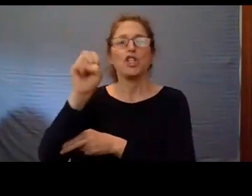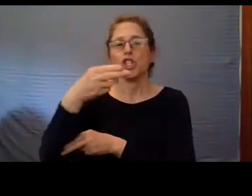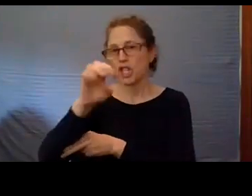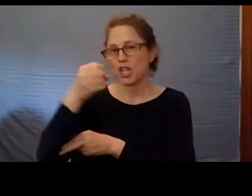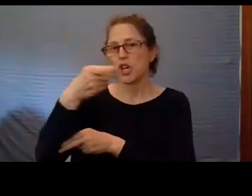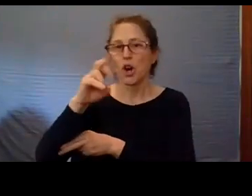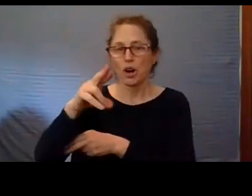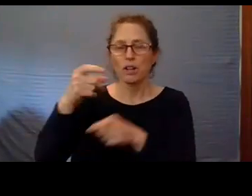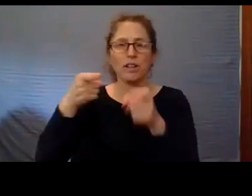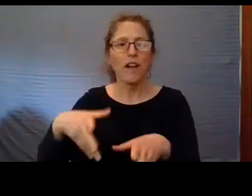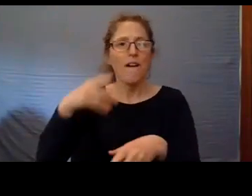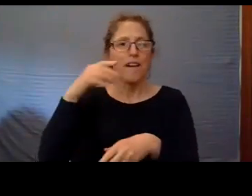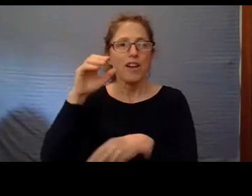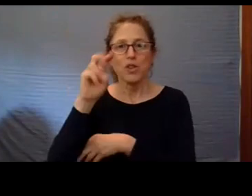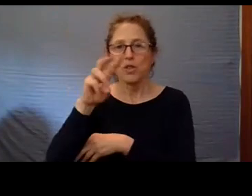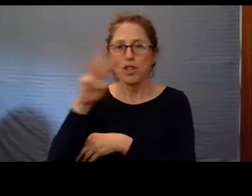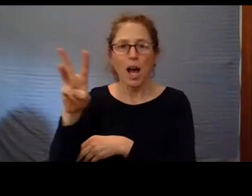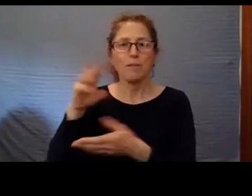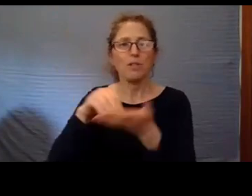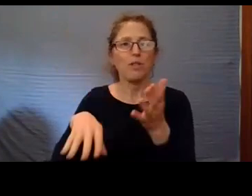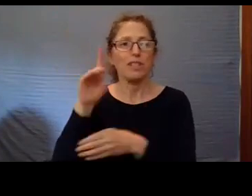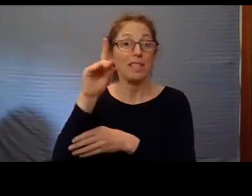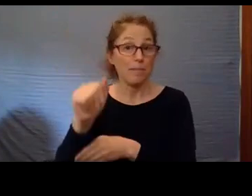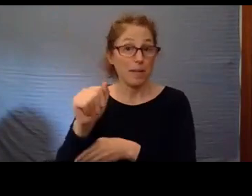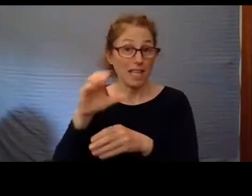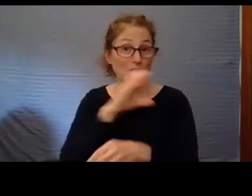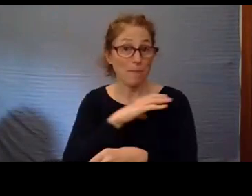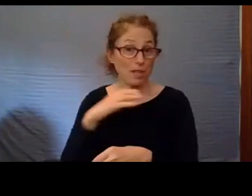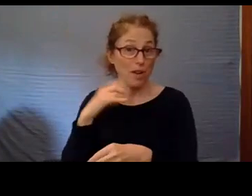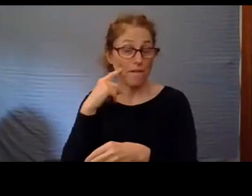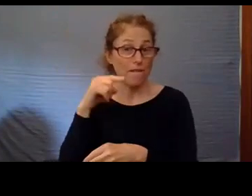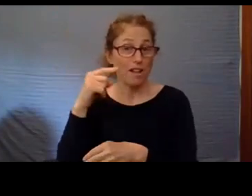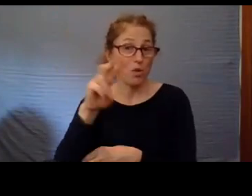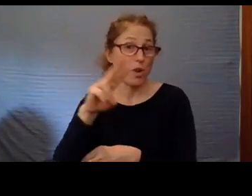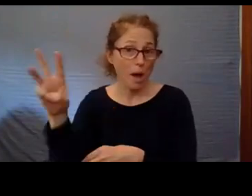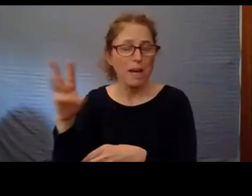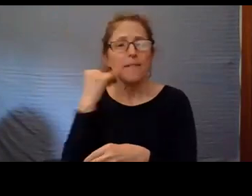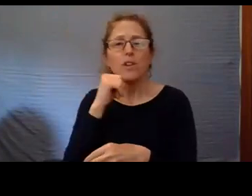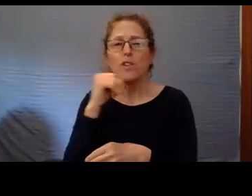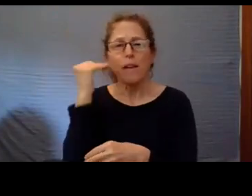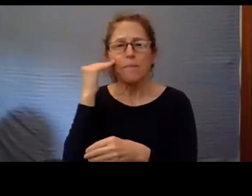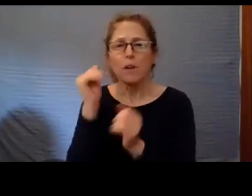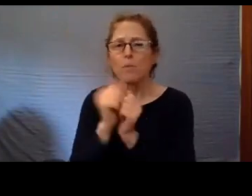Disability Commission at the University of Washington. Just in case you're not familiar with Zoom webinars, I'm going to give you an overview